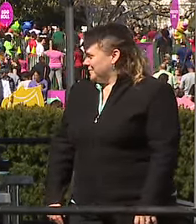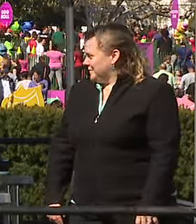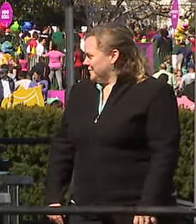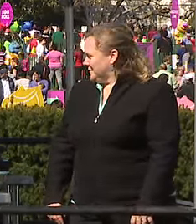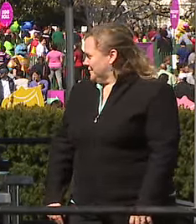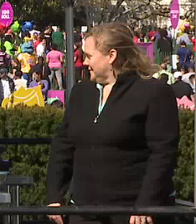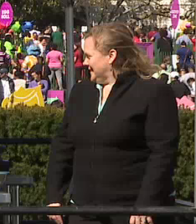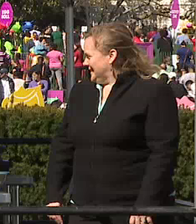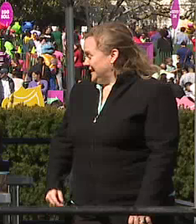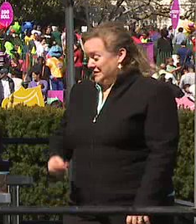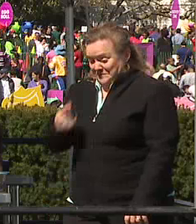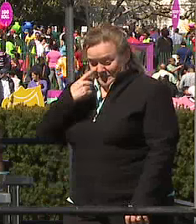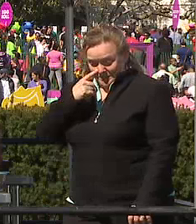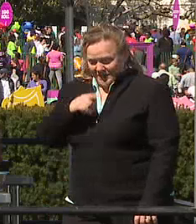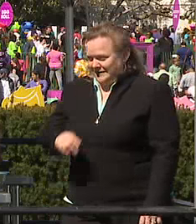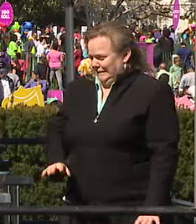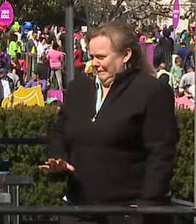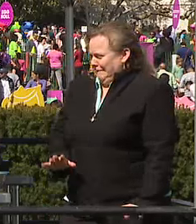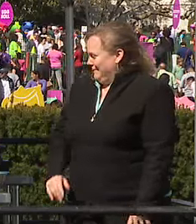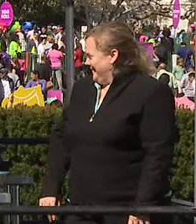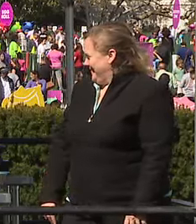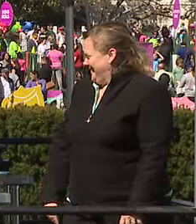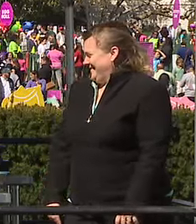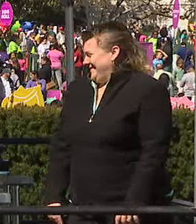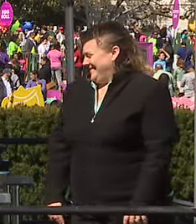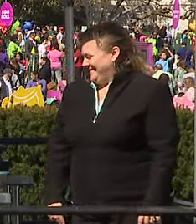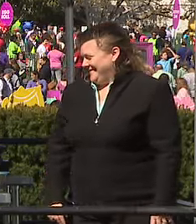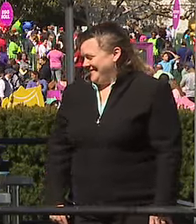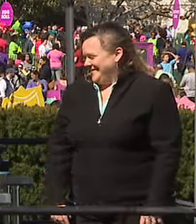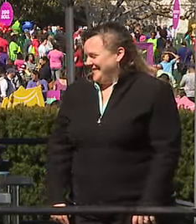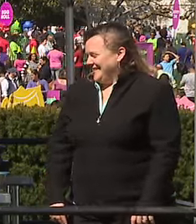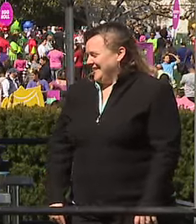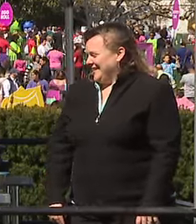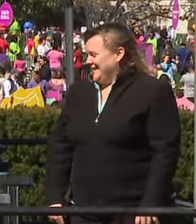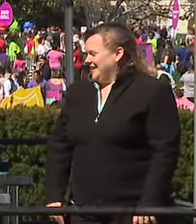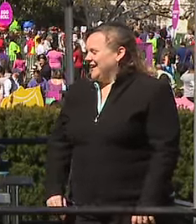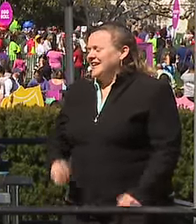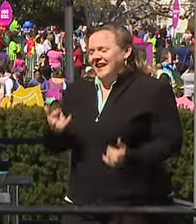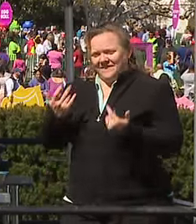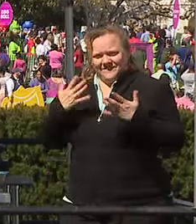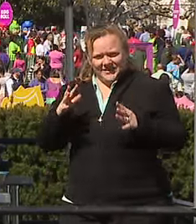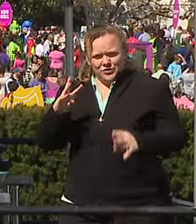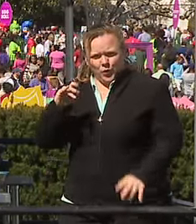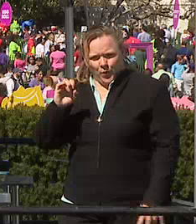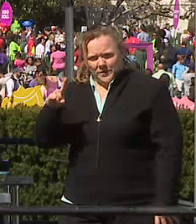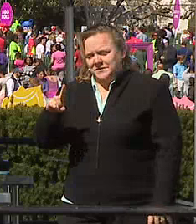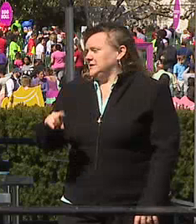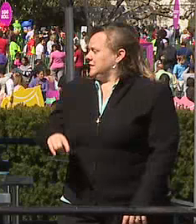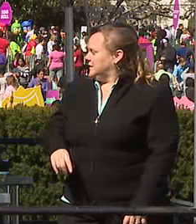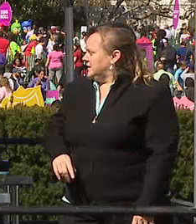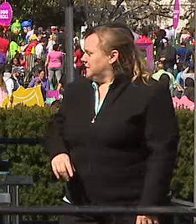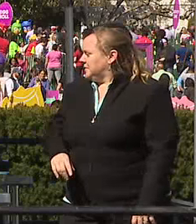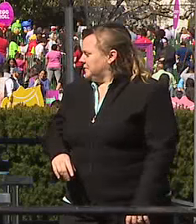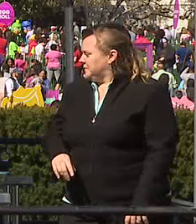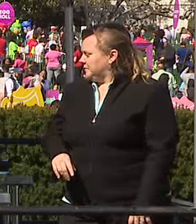You want to let it snow on you too? All right, so now that's whipped. We got this? We know how to do it? Okay, cool.